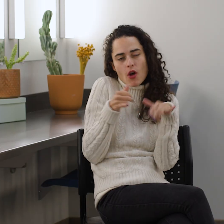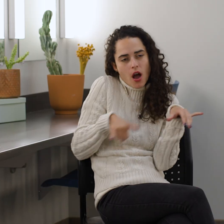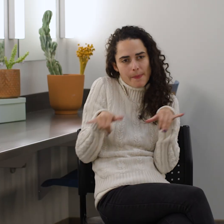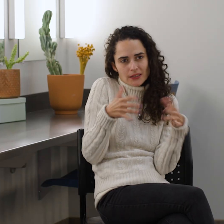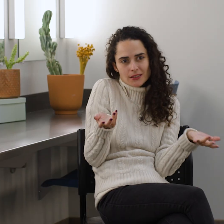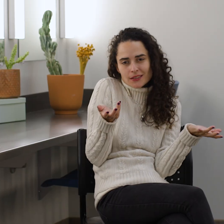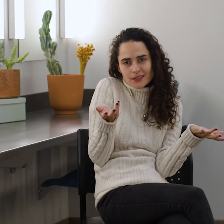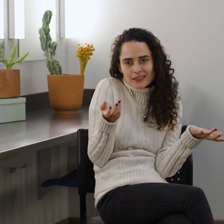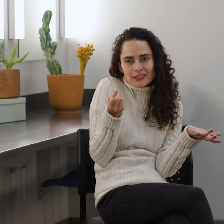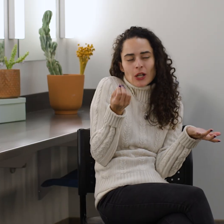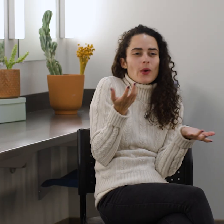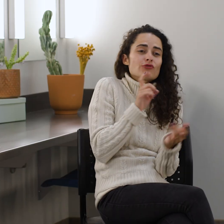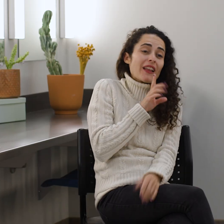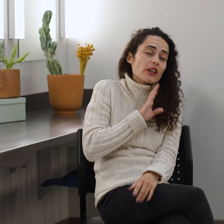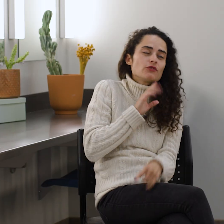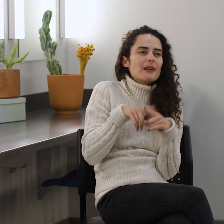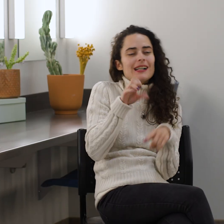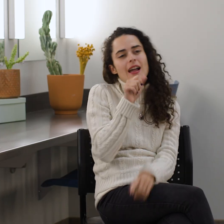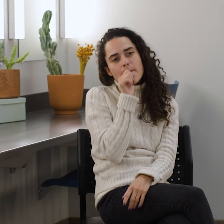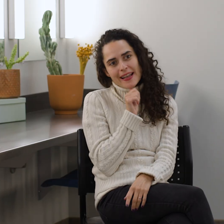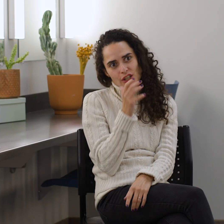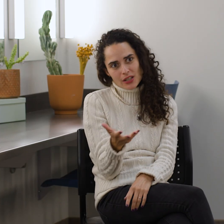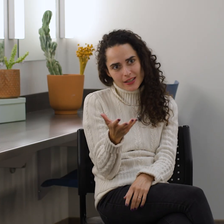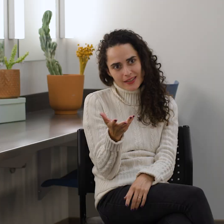But it's very common. It can be frustrating, but it takes patience.